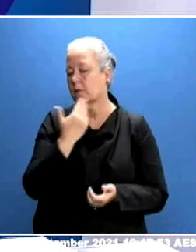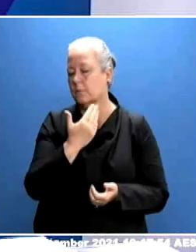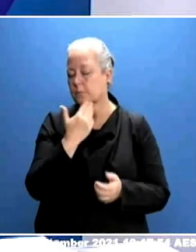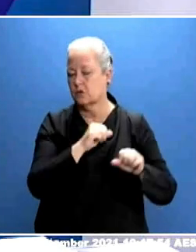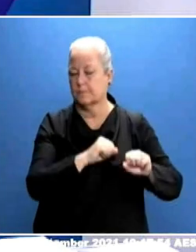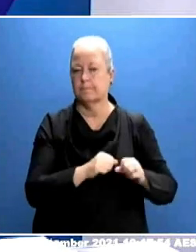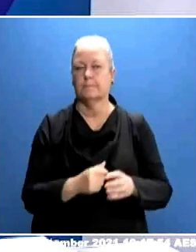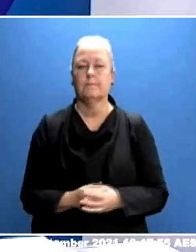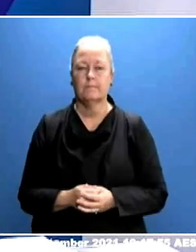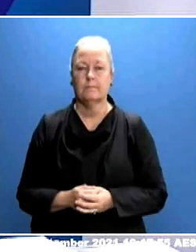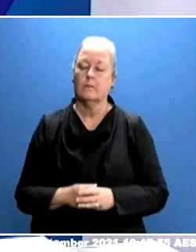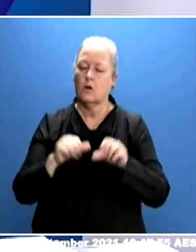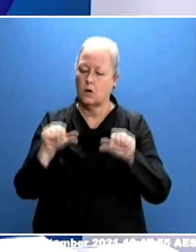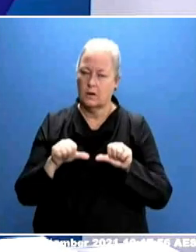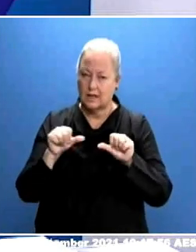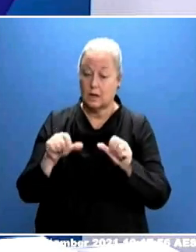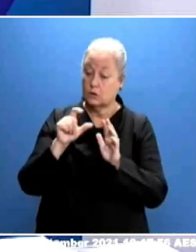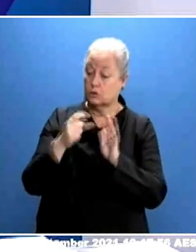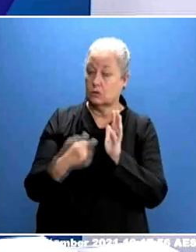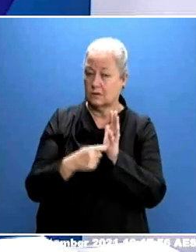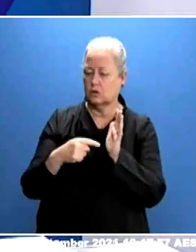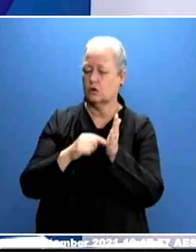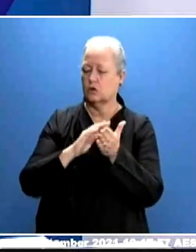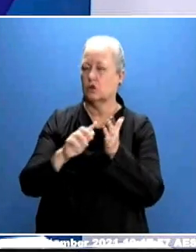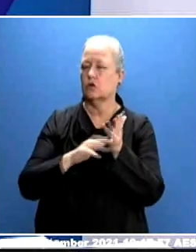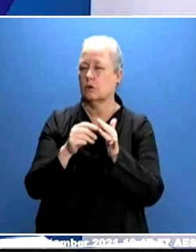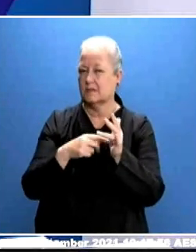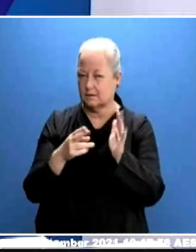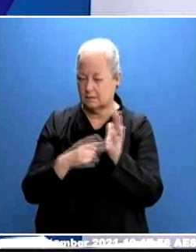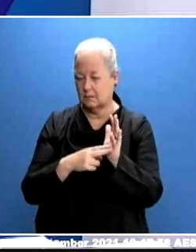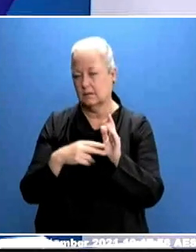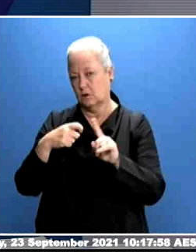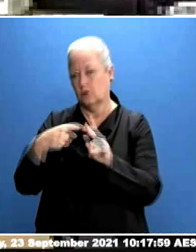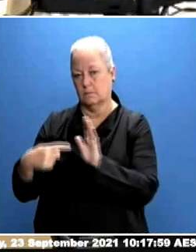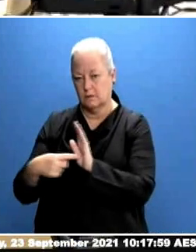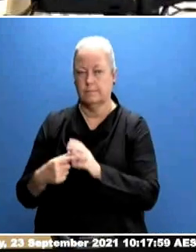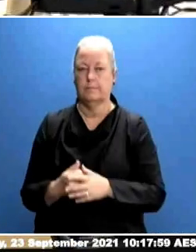You follow that, Dr Thompson? Yes, thank you. I take it, though, in this section